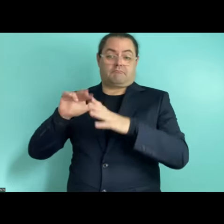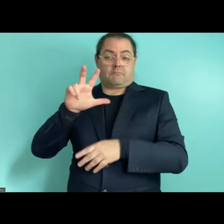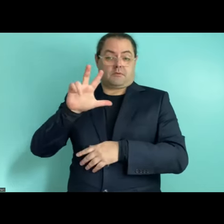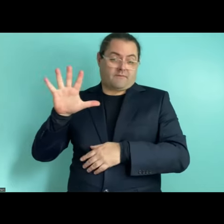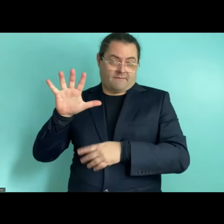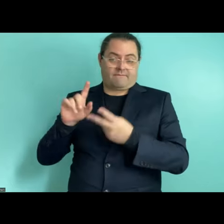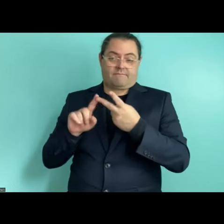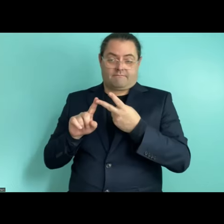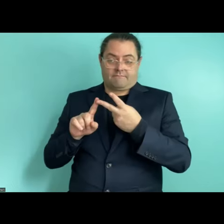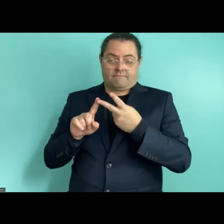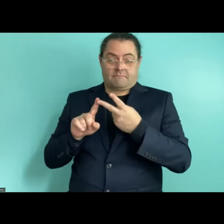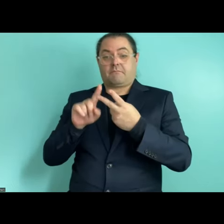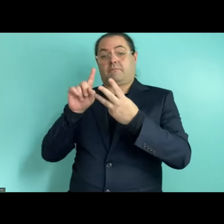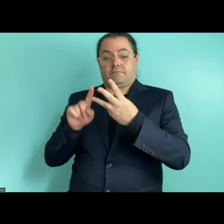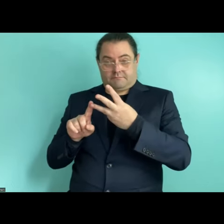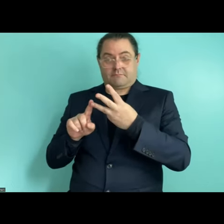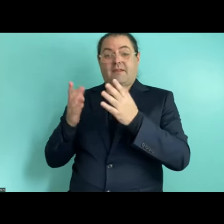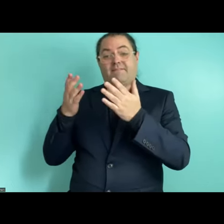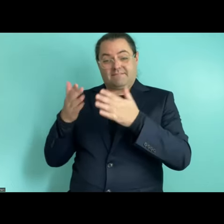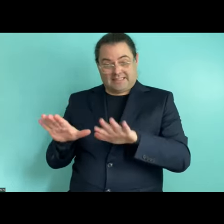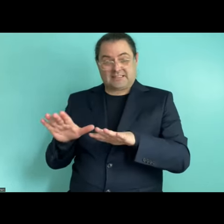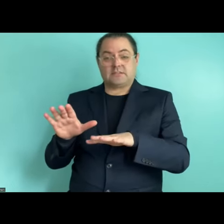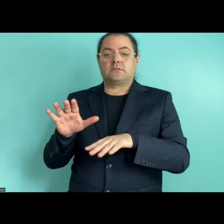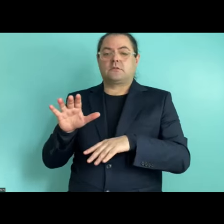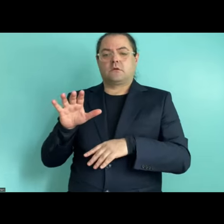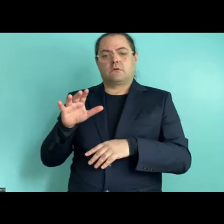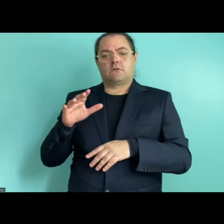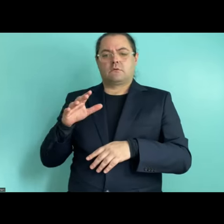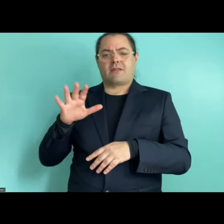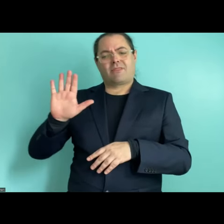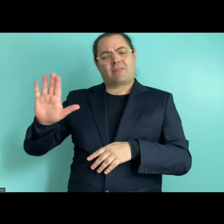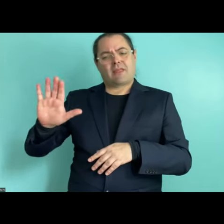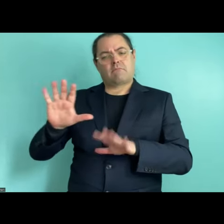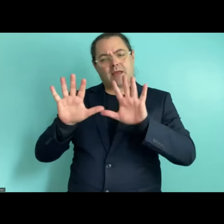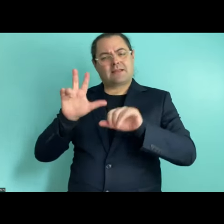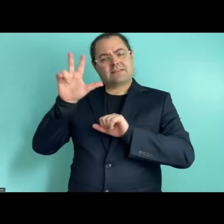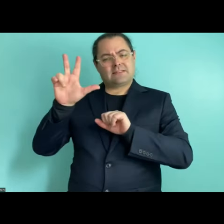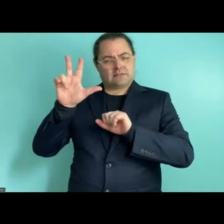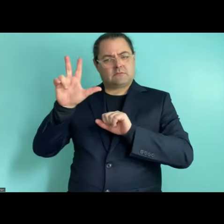14:17:30 They need to have completed matric an atheist have passed, English, and mathematics.